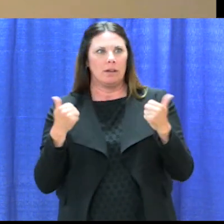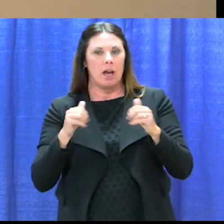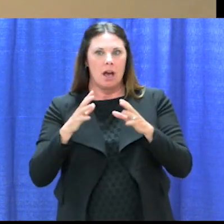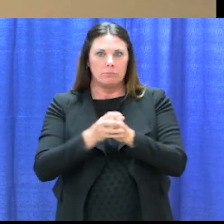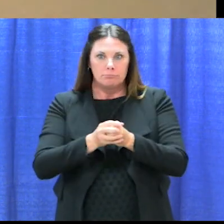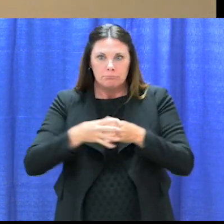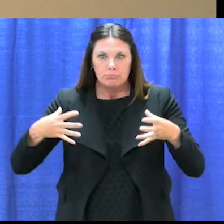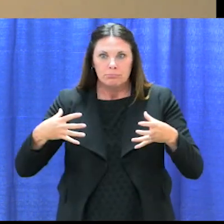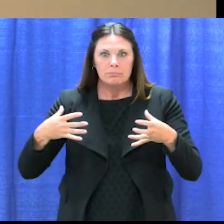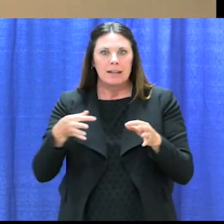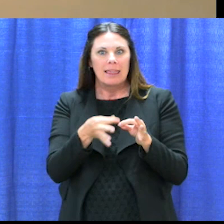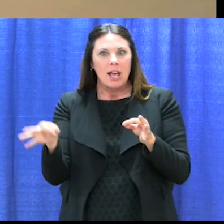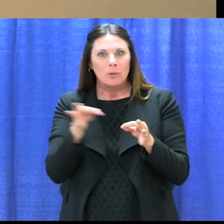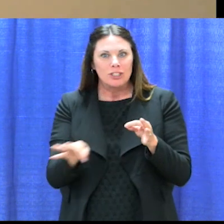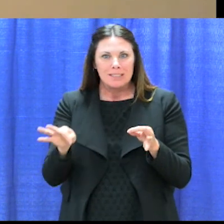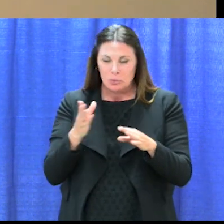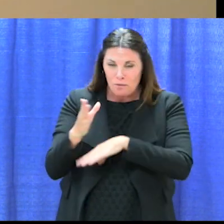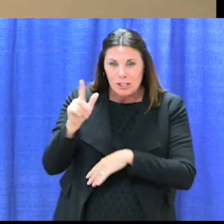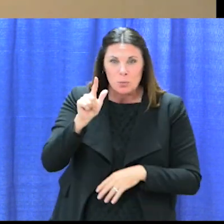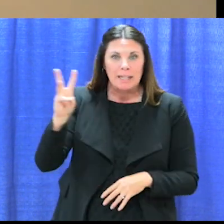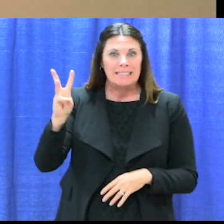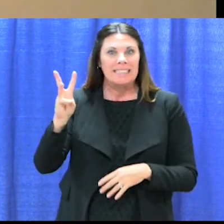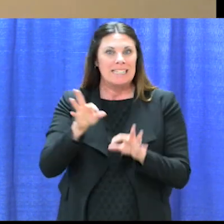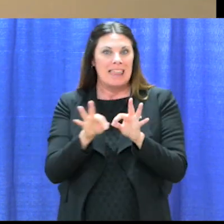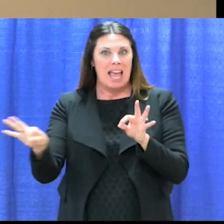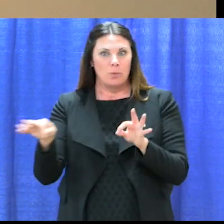Of course people can call the call center and reach any number of languages I think